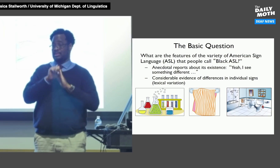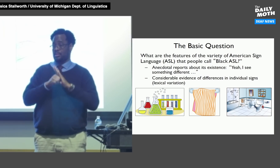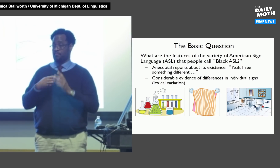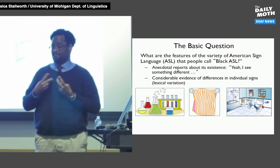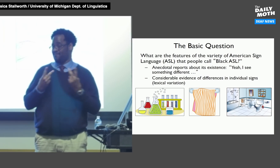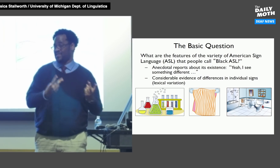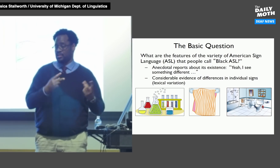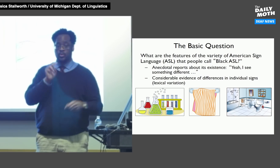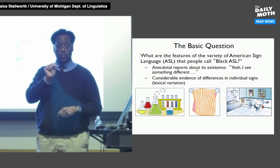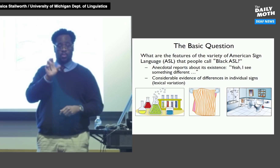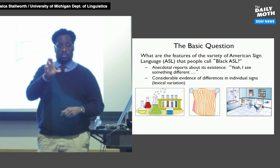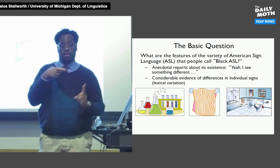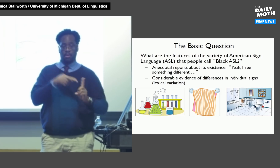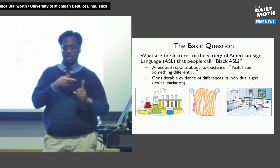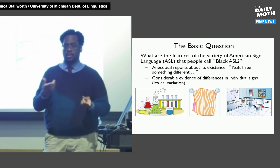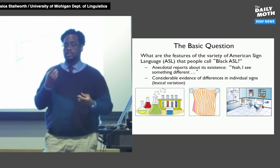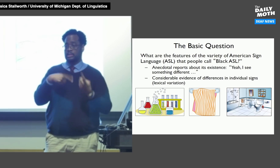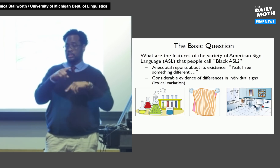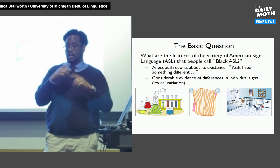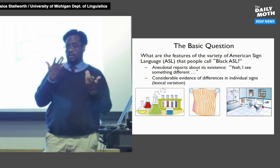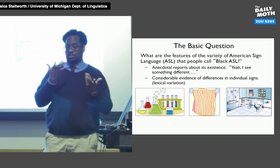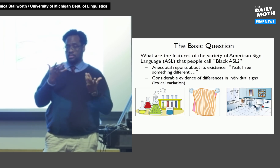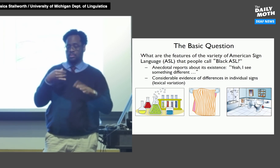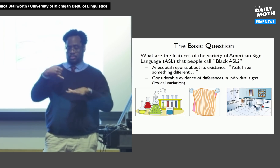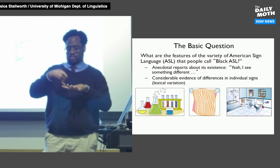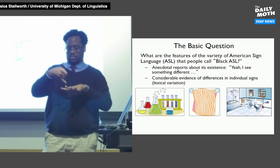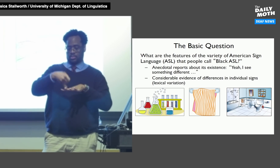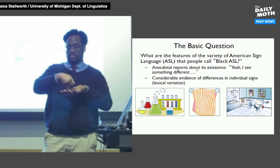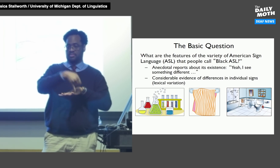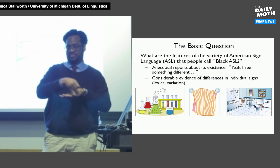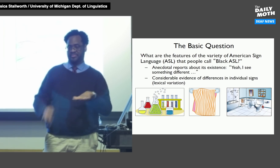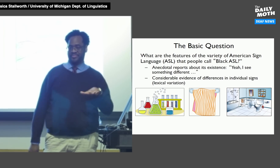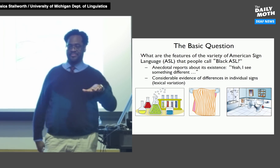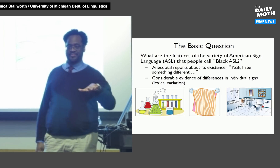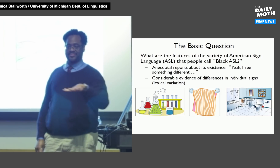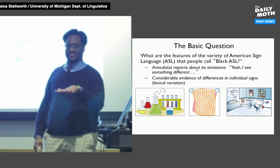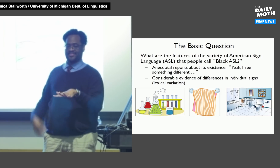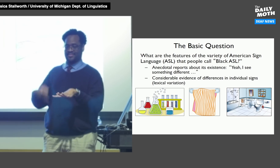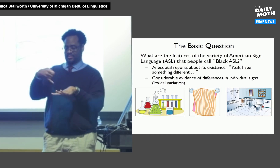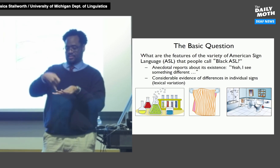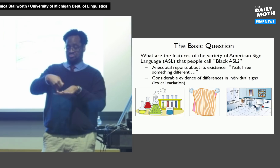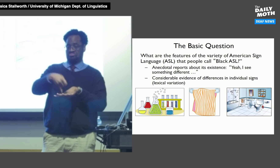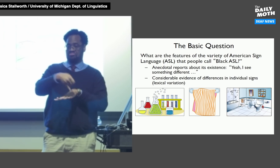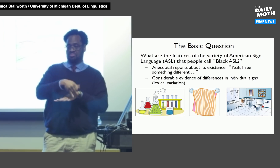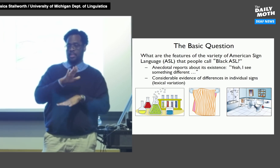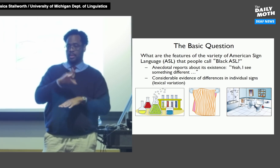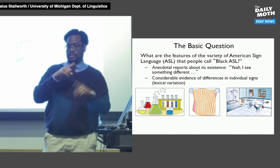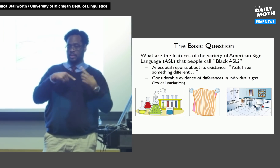I visited North Carolina and their sign was (shows sign).